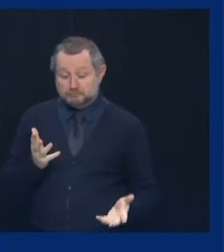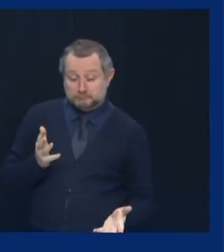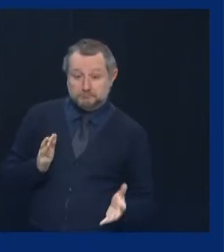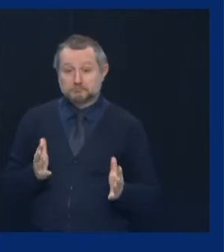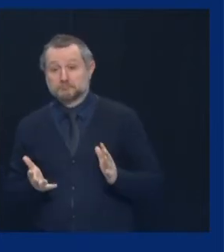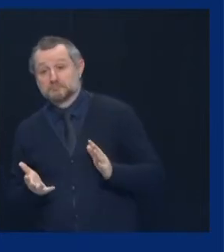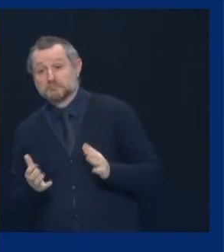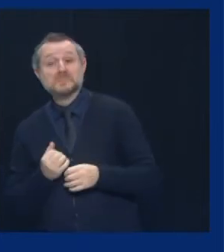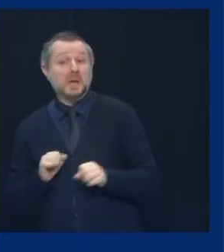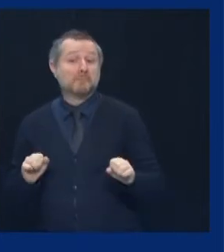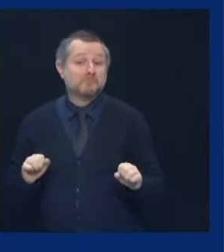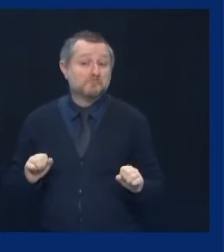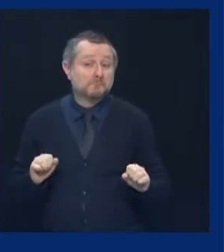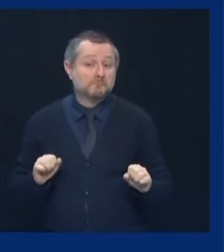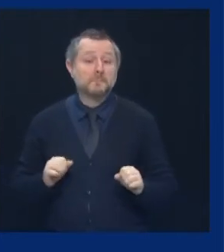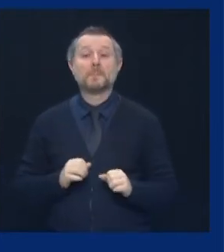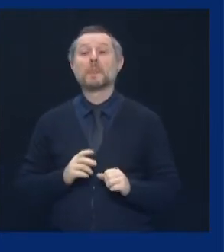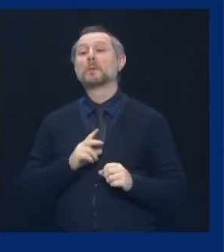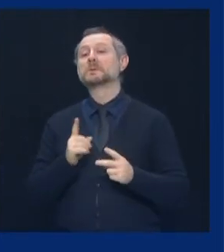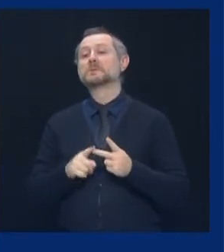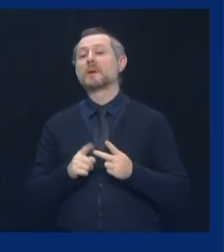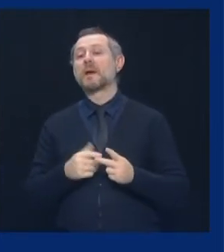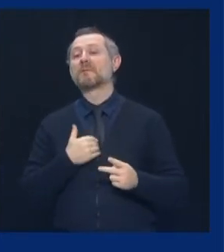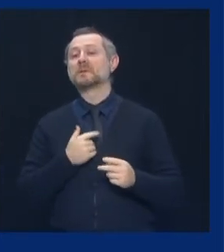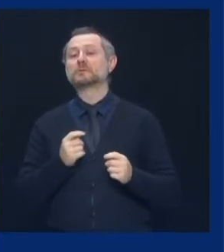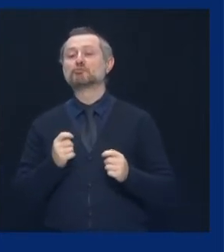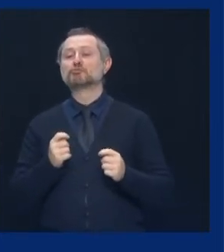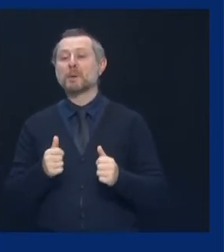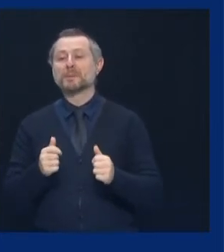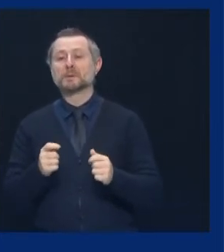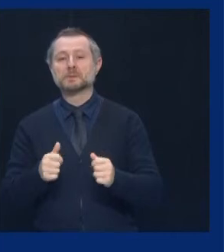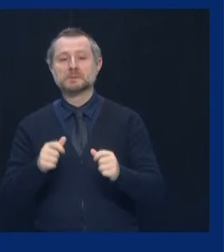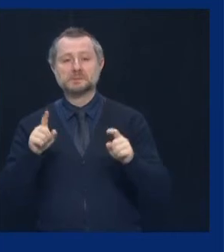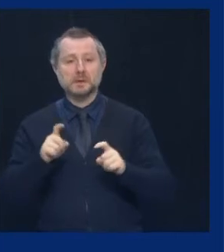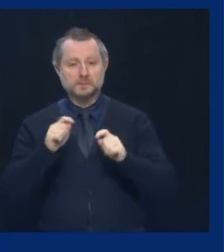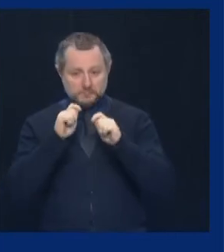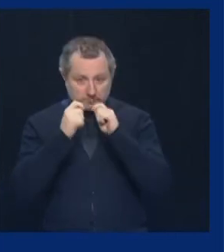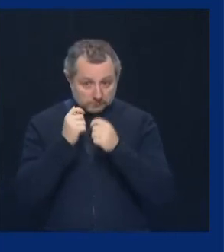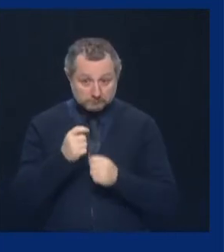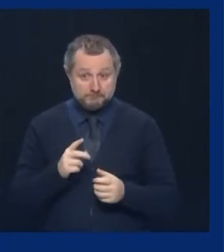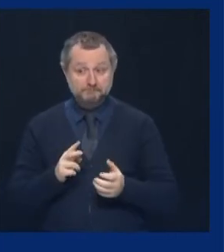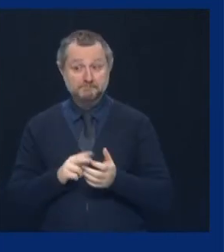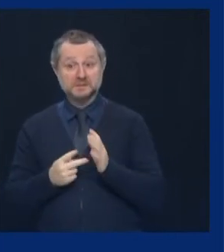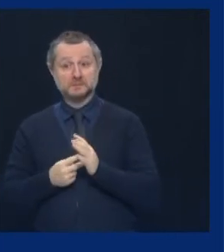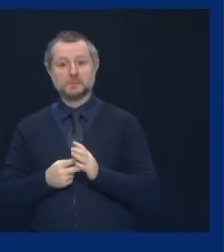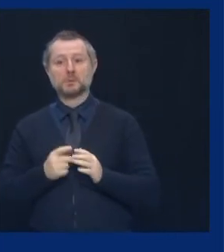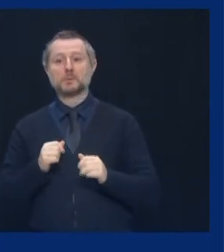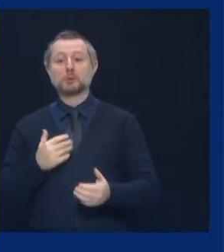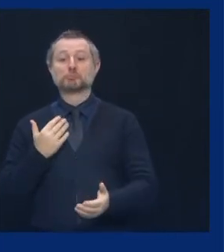THEY ARE APPARENTLY SAFE, RIGHT,